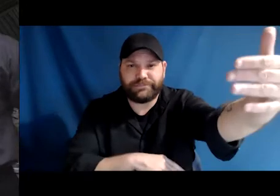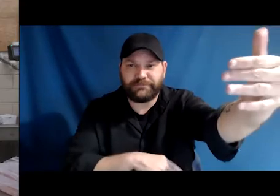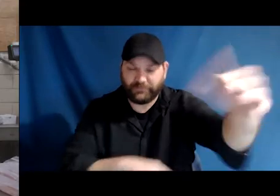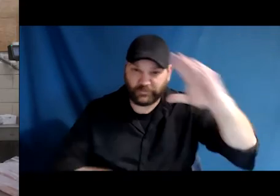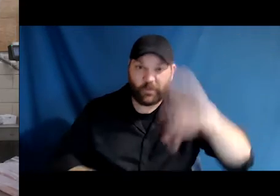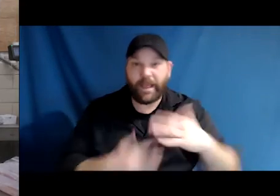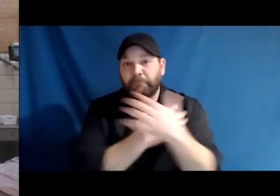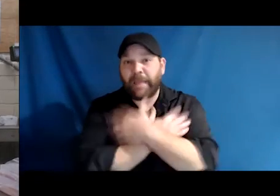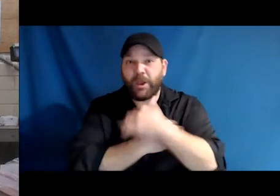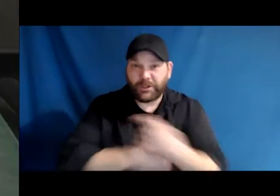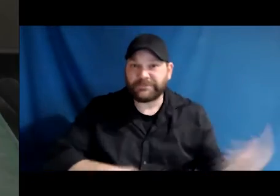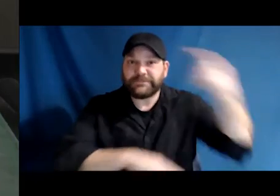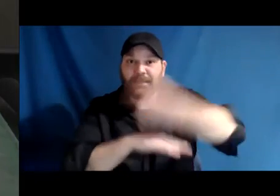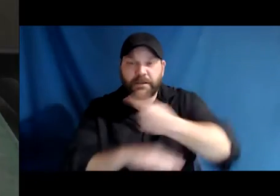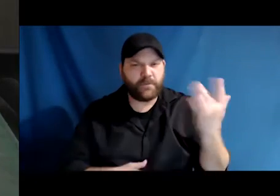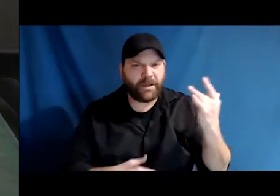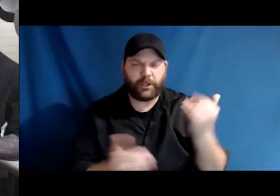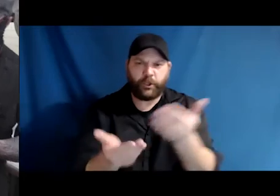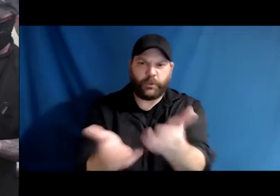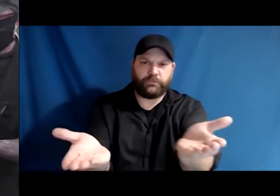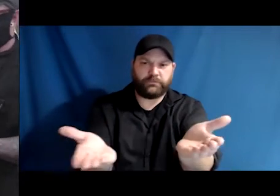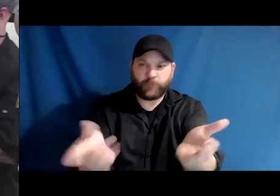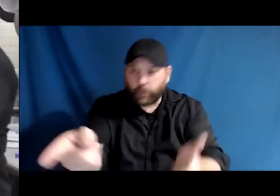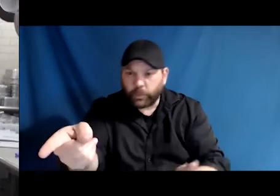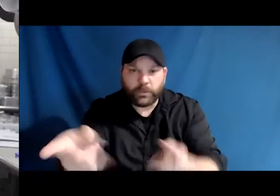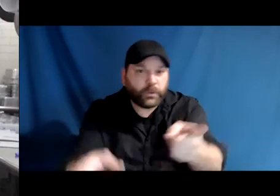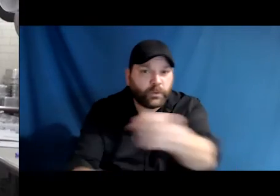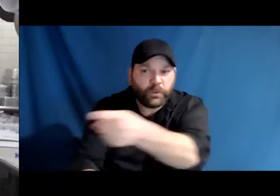all of you, and today we celebrate you.